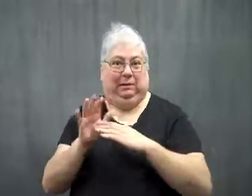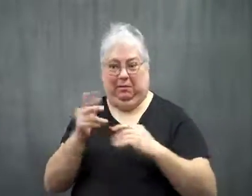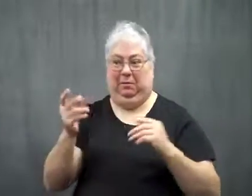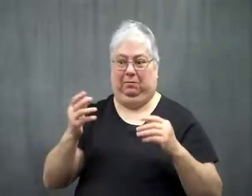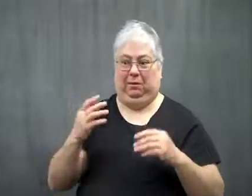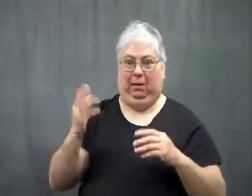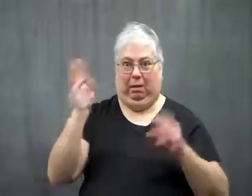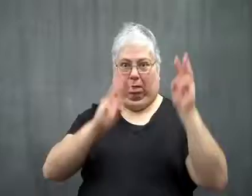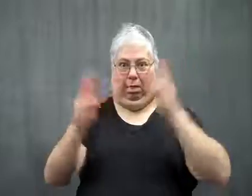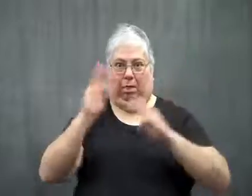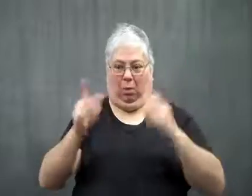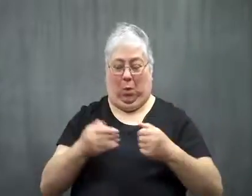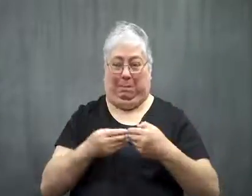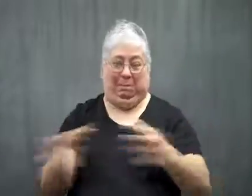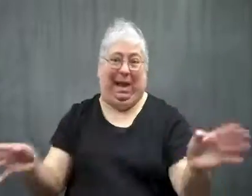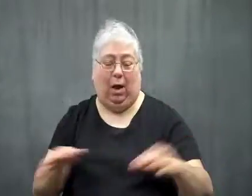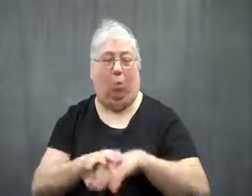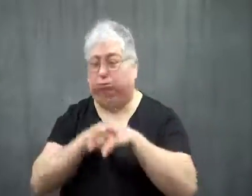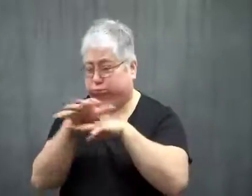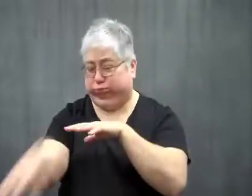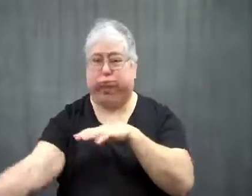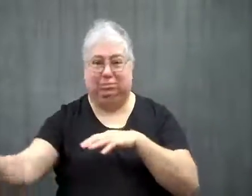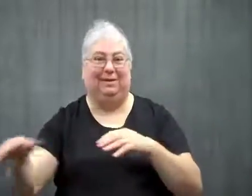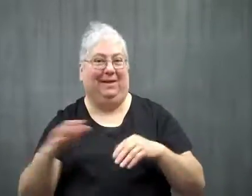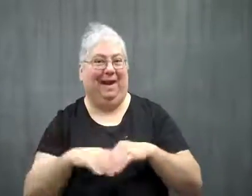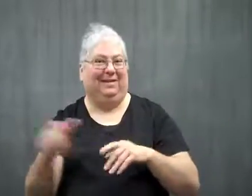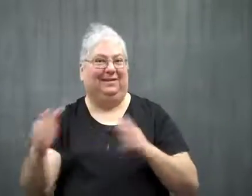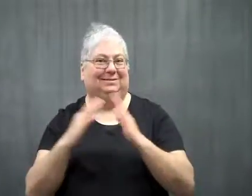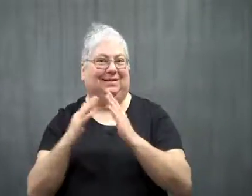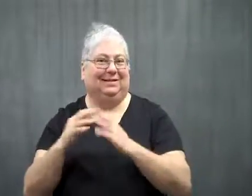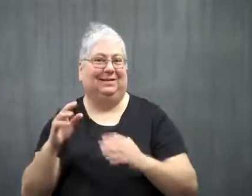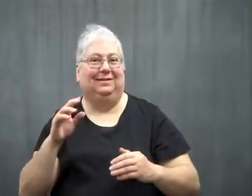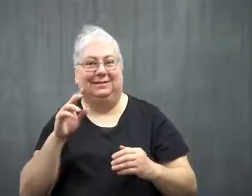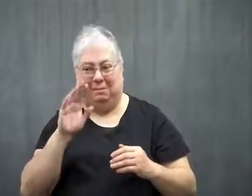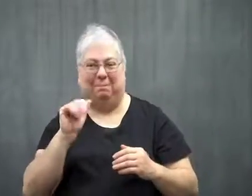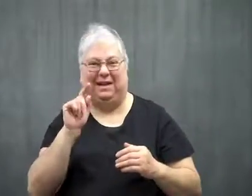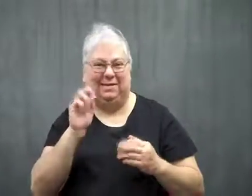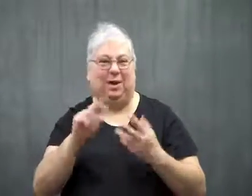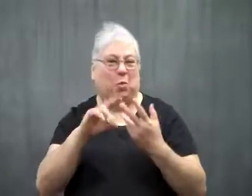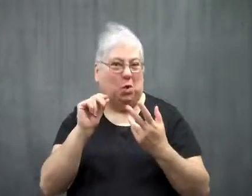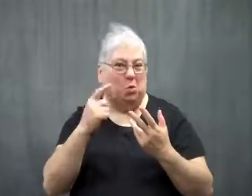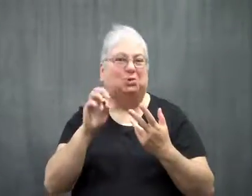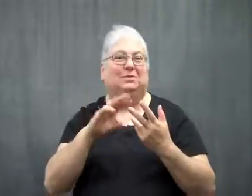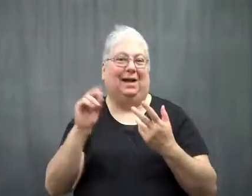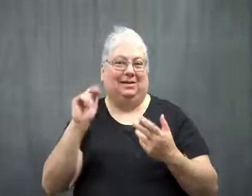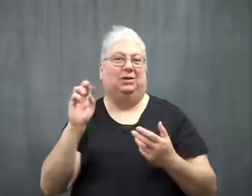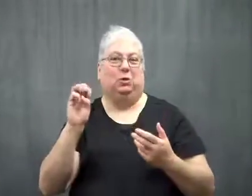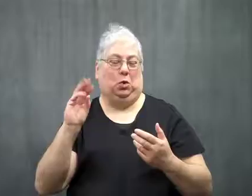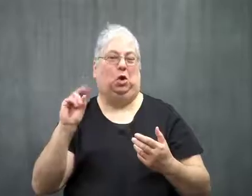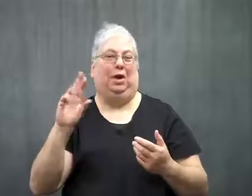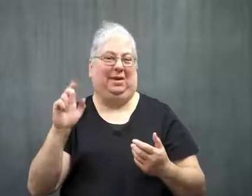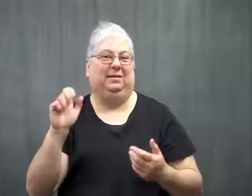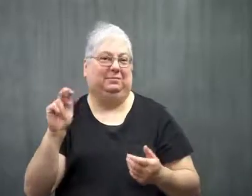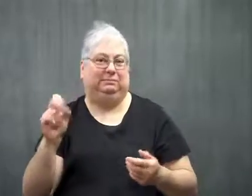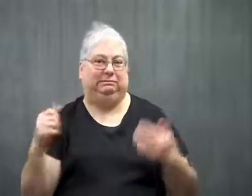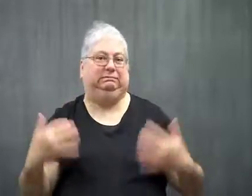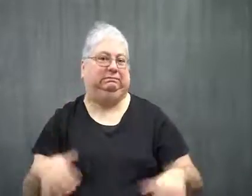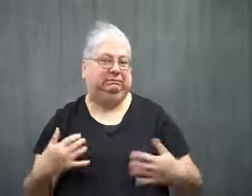The danger is that the river could break through and flood those two cities.